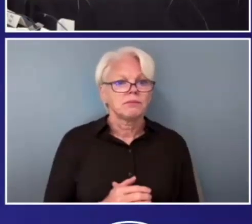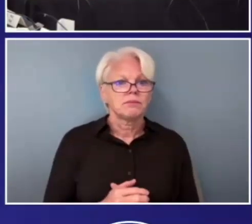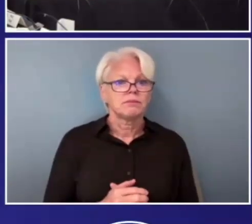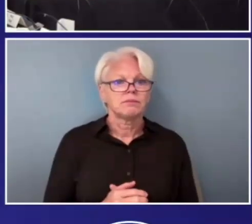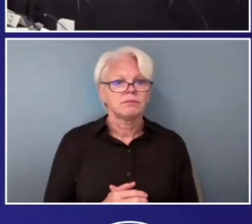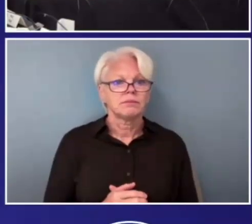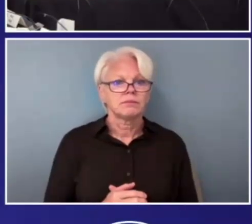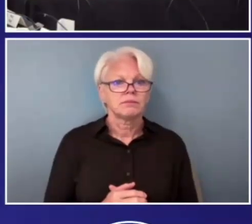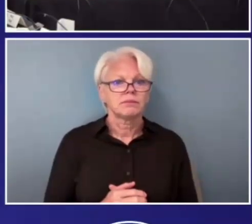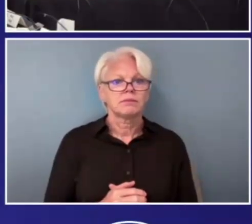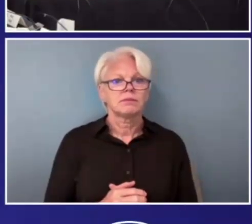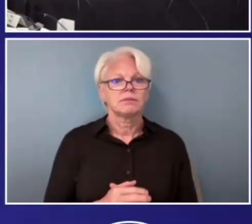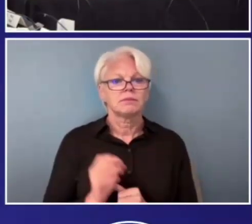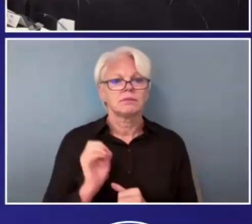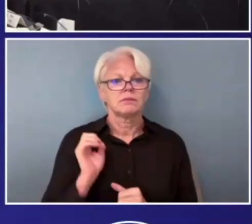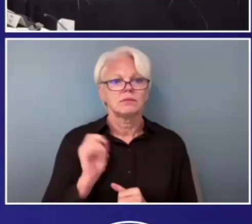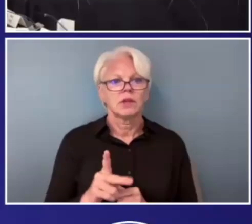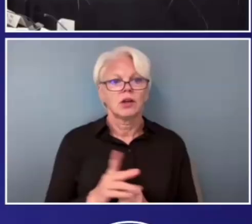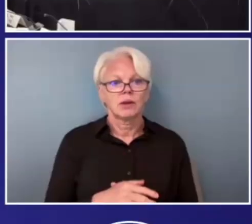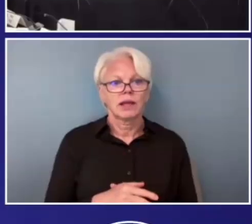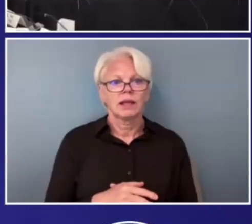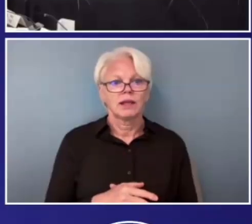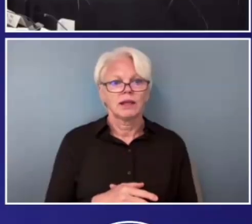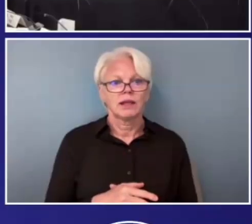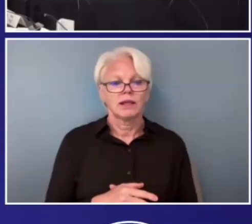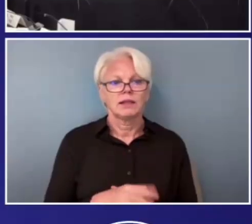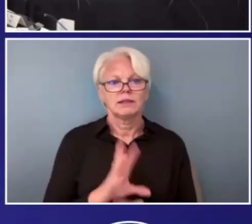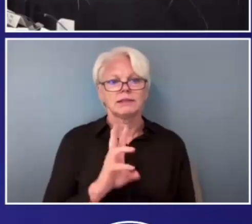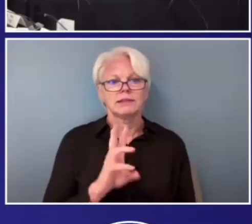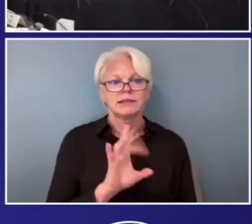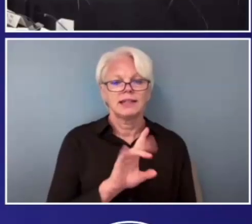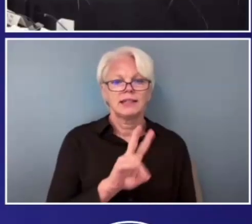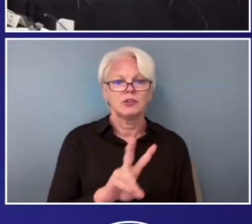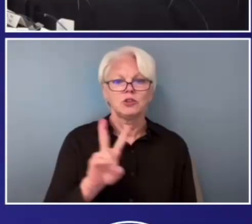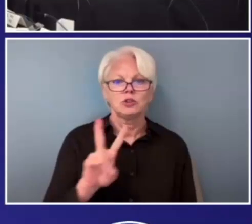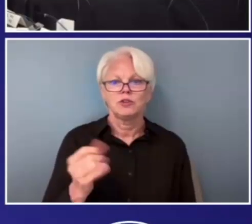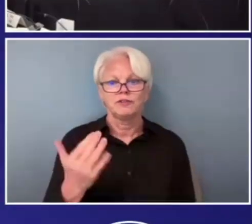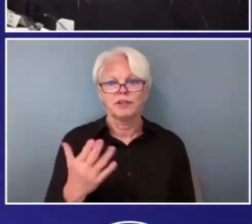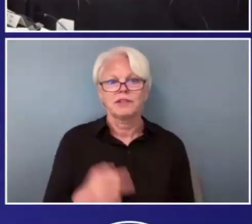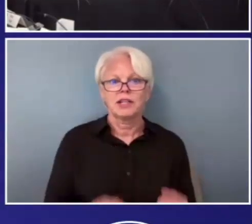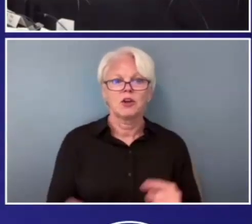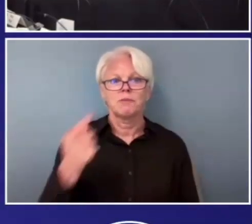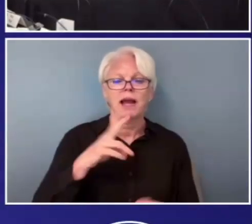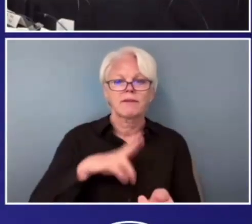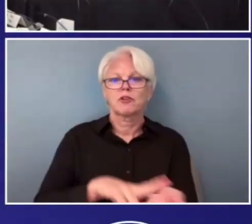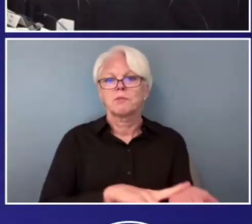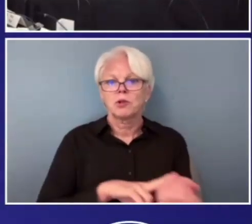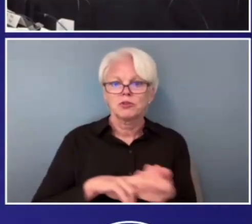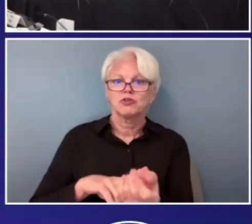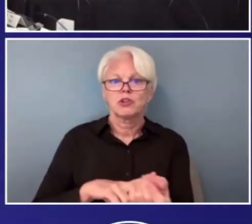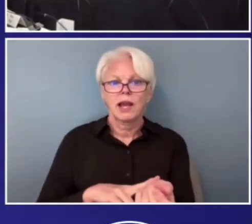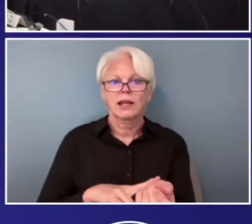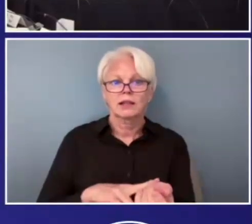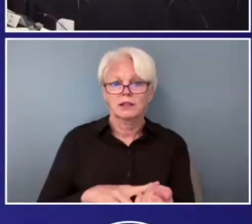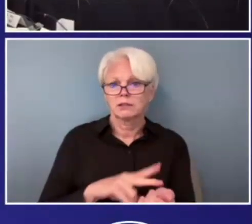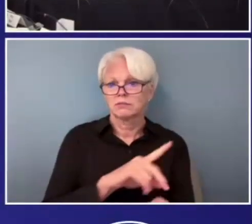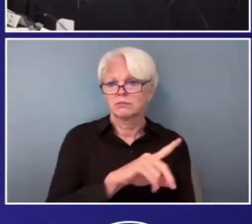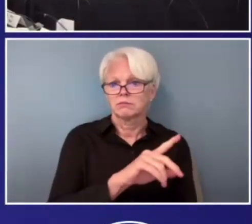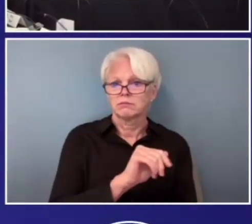Okay. I'm going to go back to 682.215 for a pulse check, Annmarie. Well, I think we have comments up first.